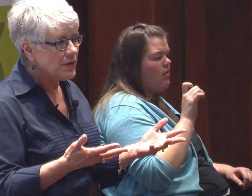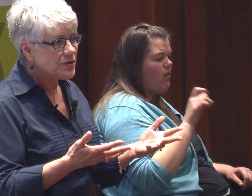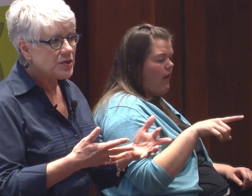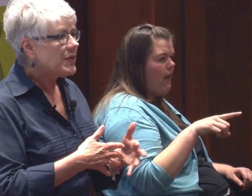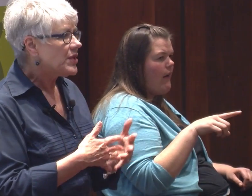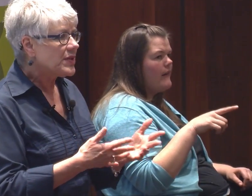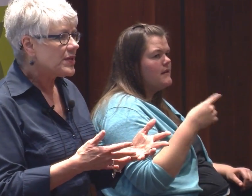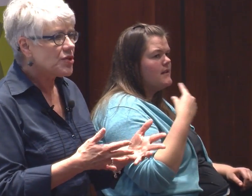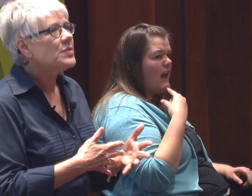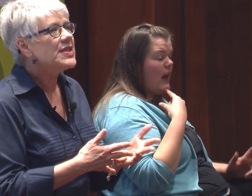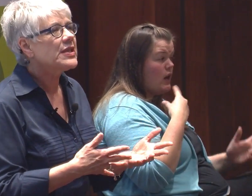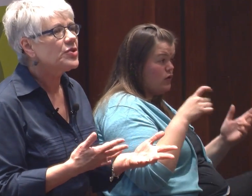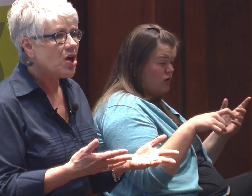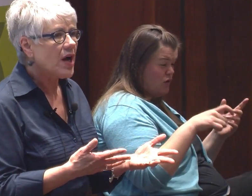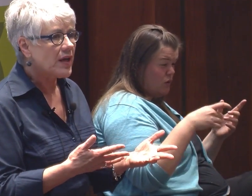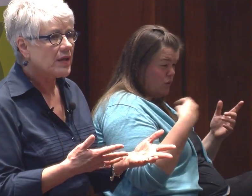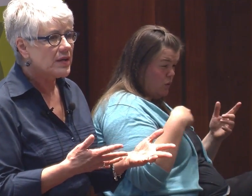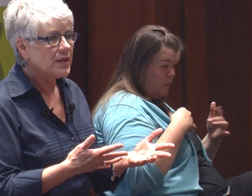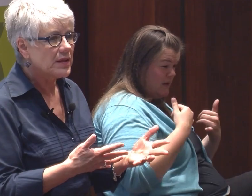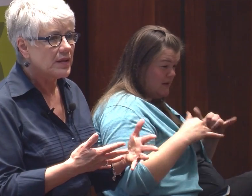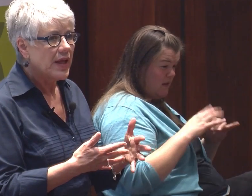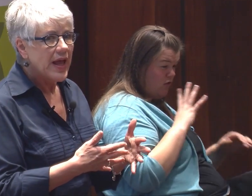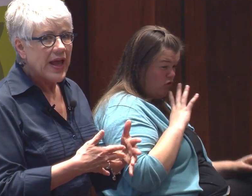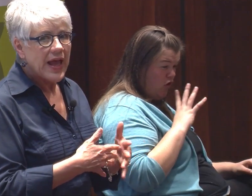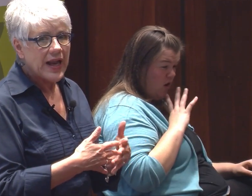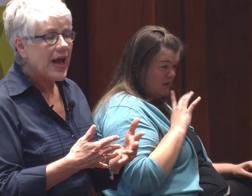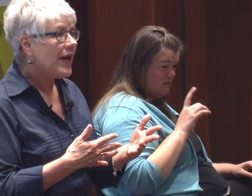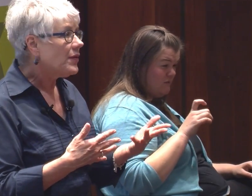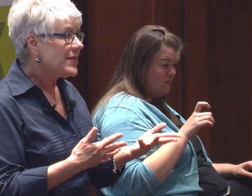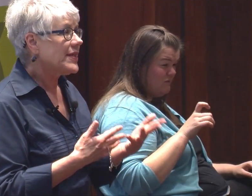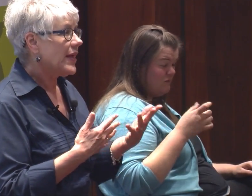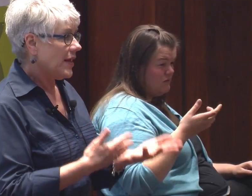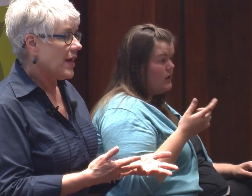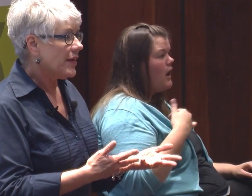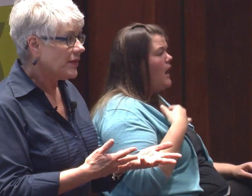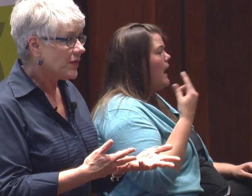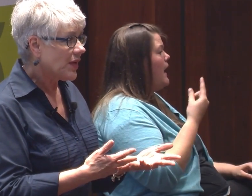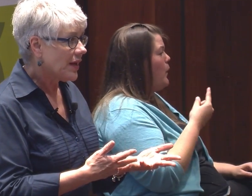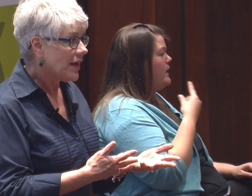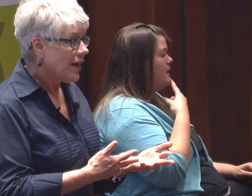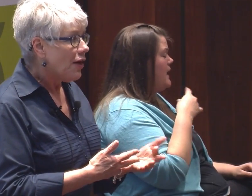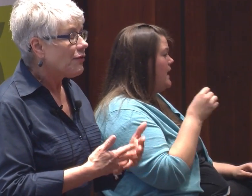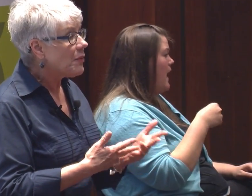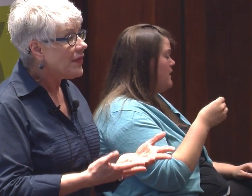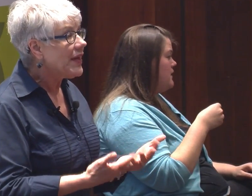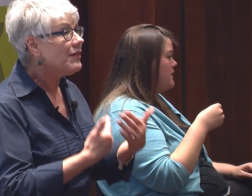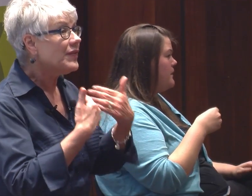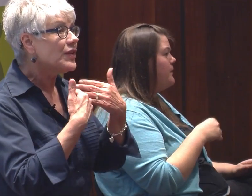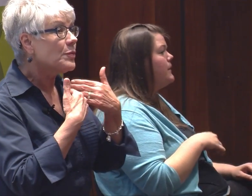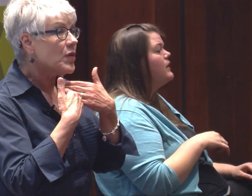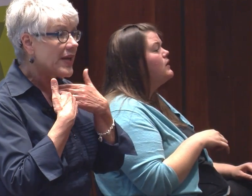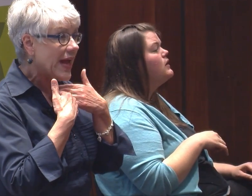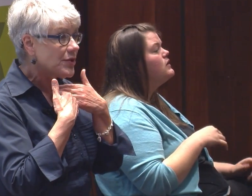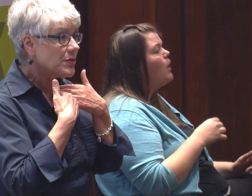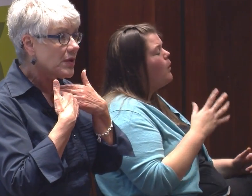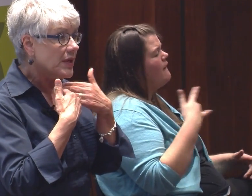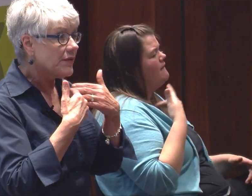know, should we should we still talk?" And I always say yes. For one thing, it feels more natural.